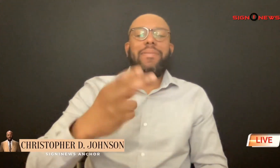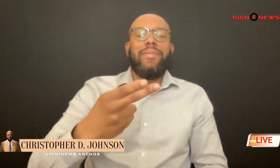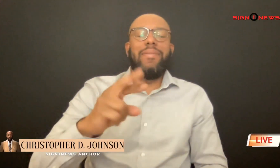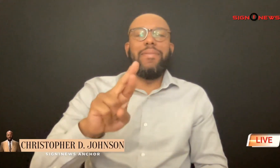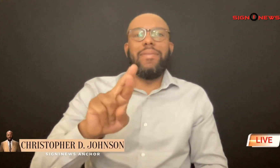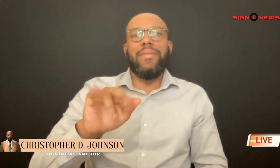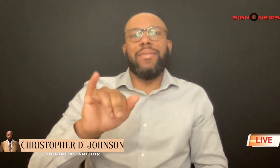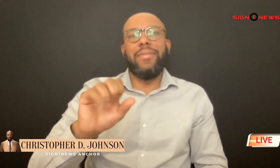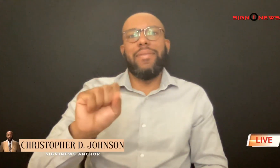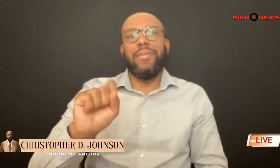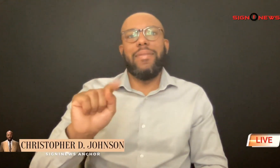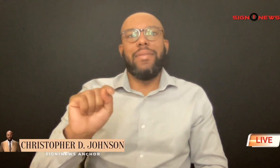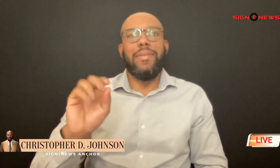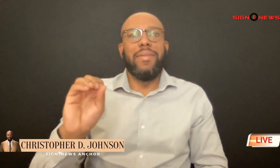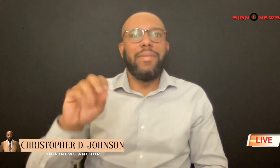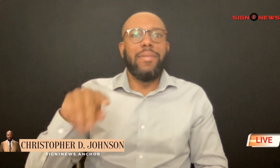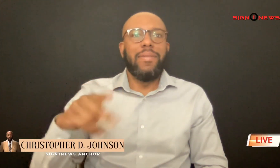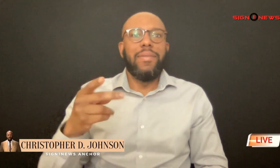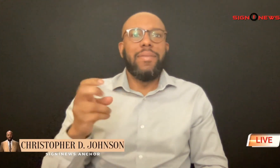I'm signed One news. Anchor Christopher D Johnson.